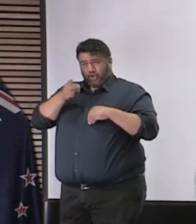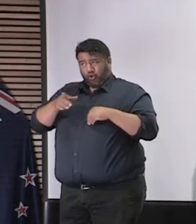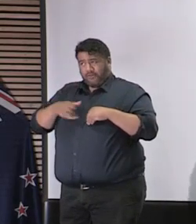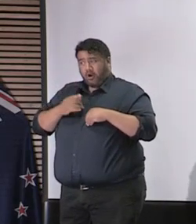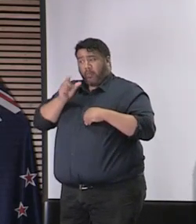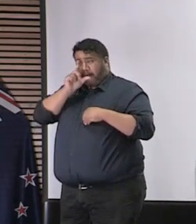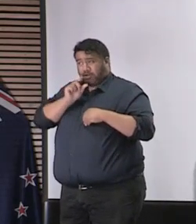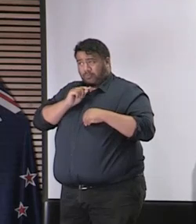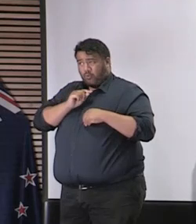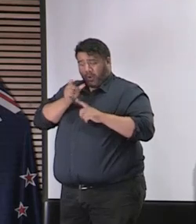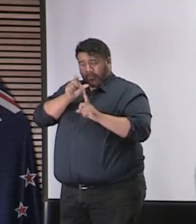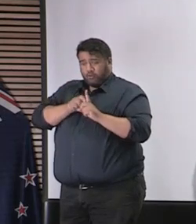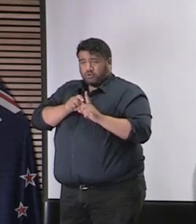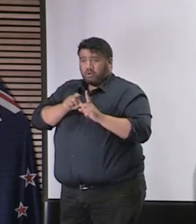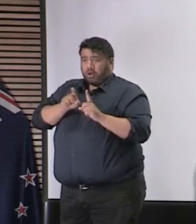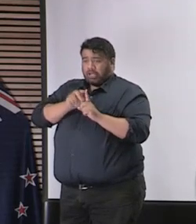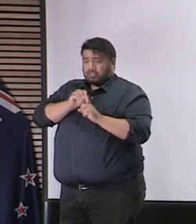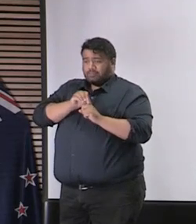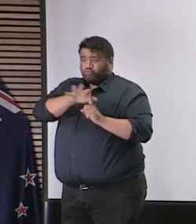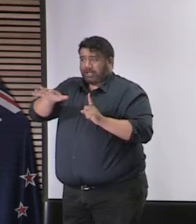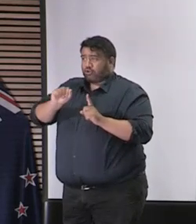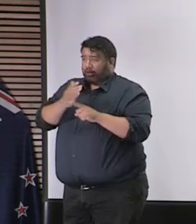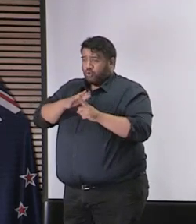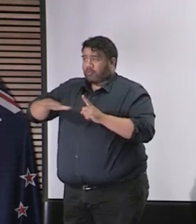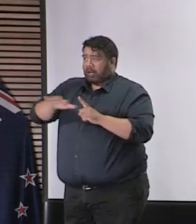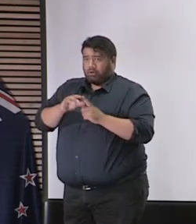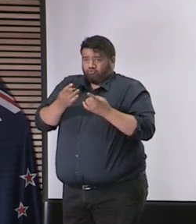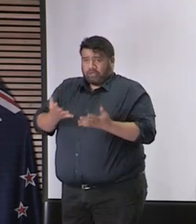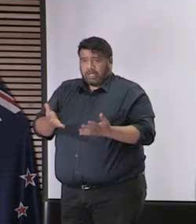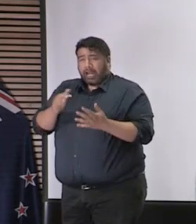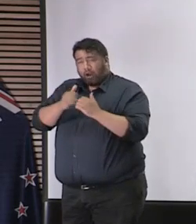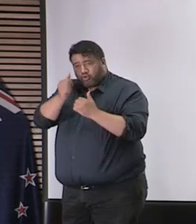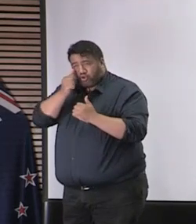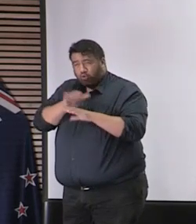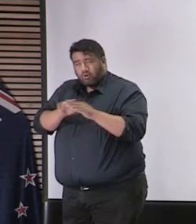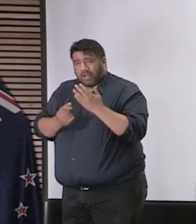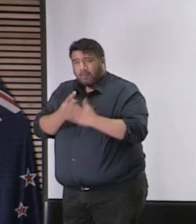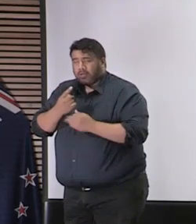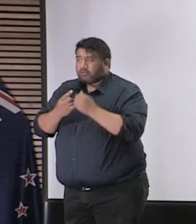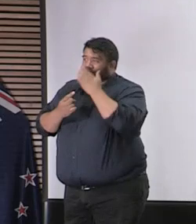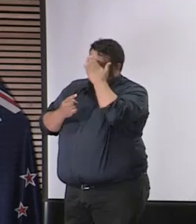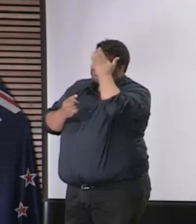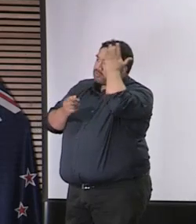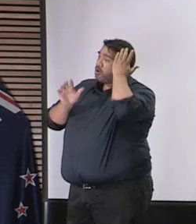you that they haven't spread COVID-19 to their workplaces? What